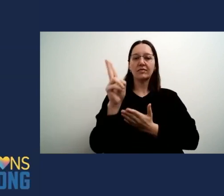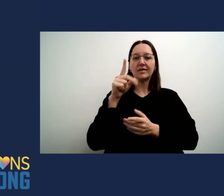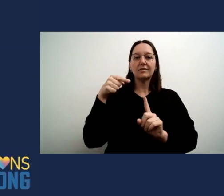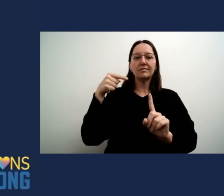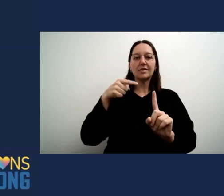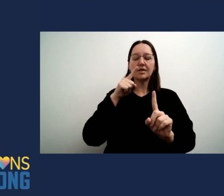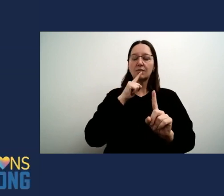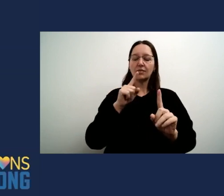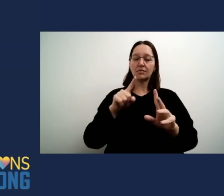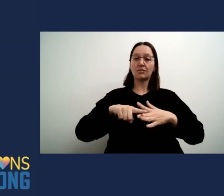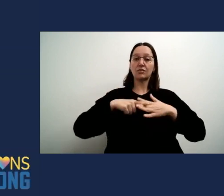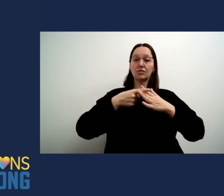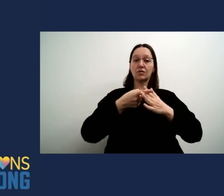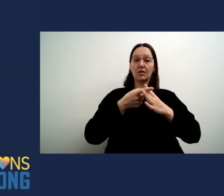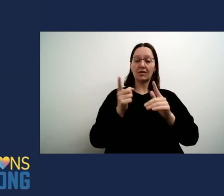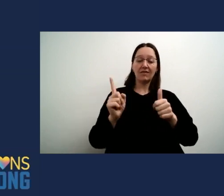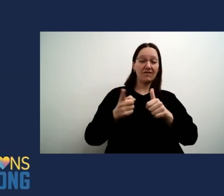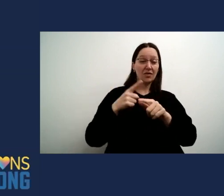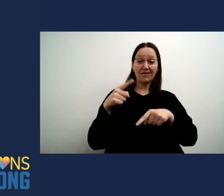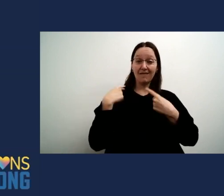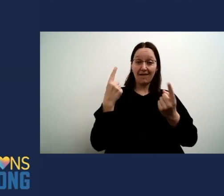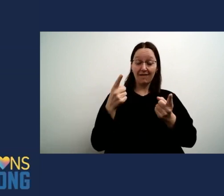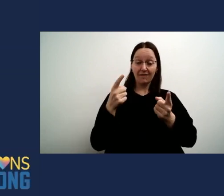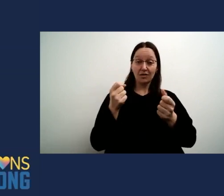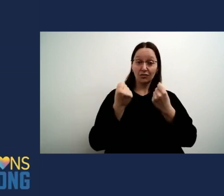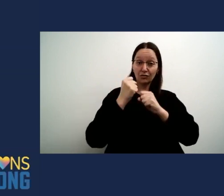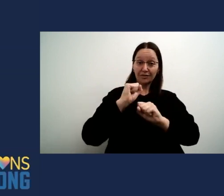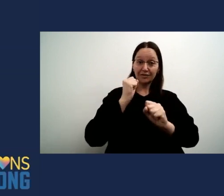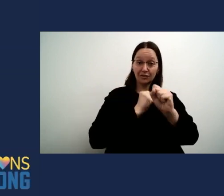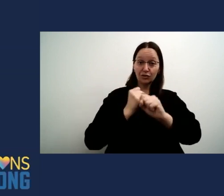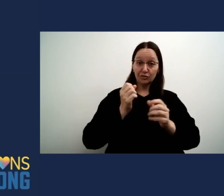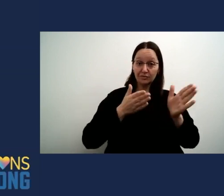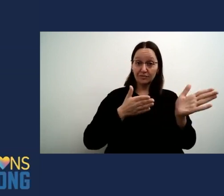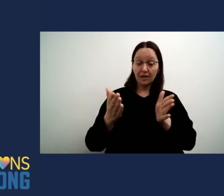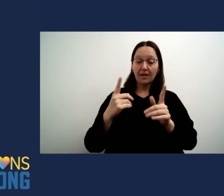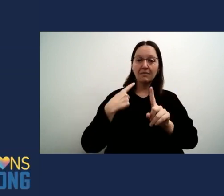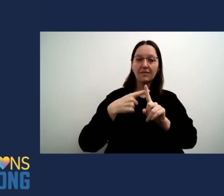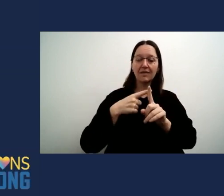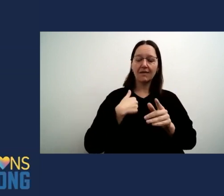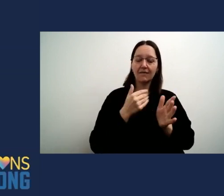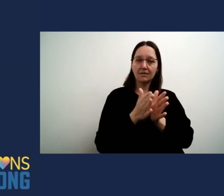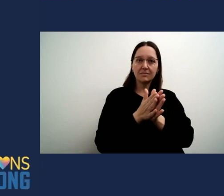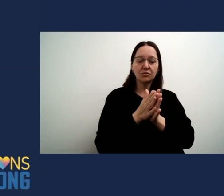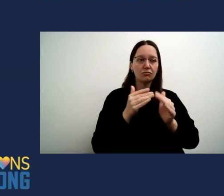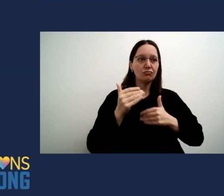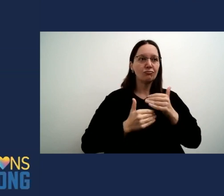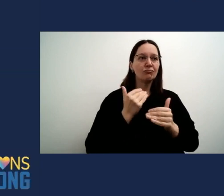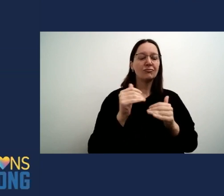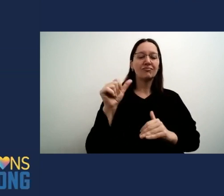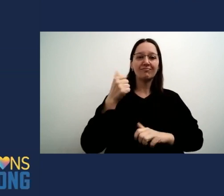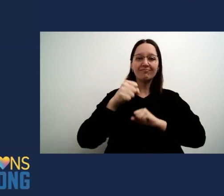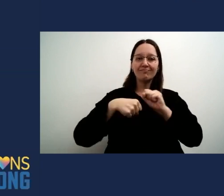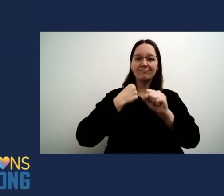today. If you follow the constructions on the slide to change your view setting to "side by side", it should work